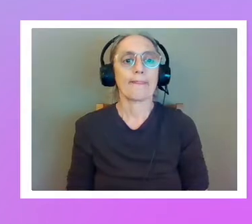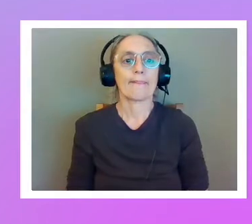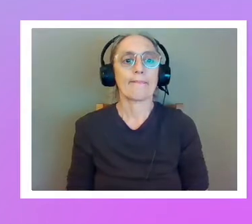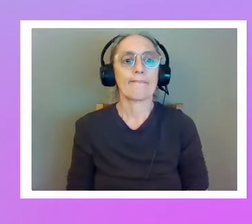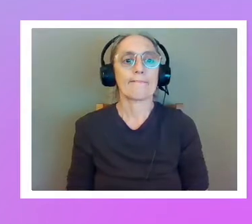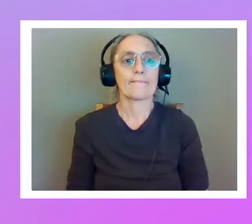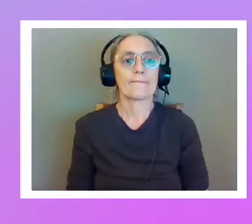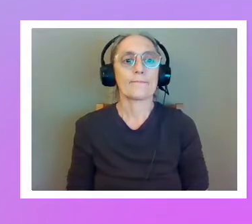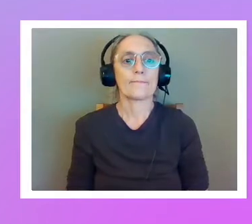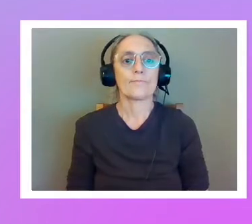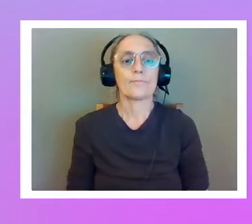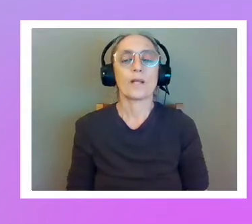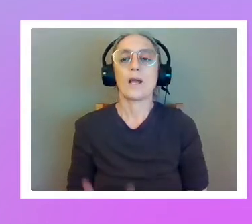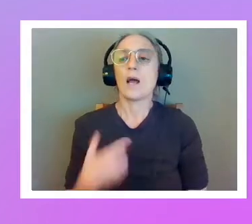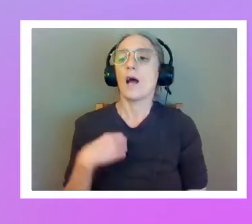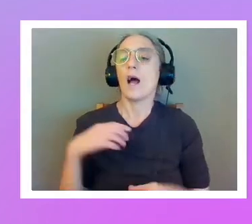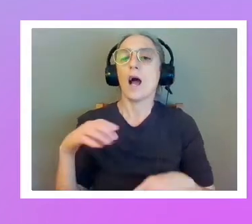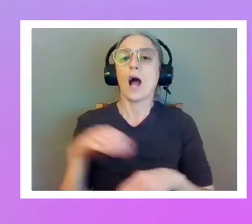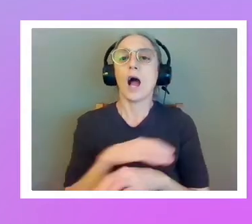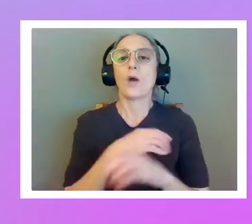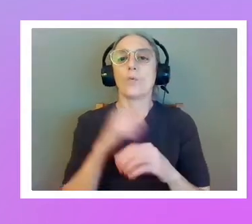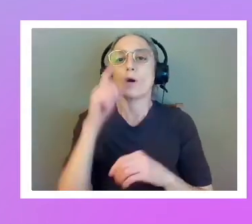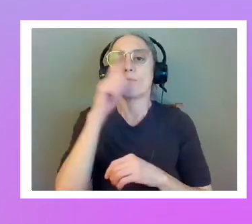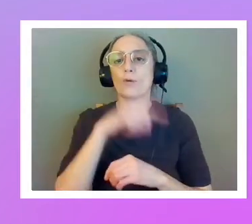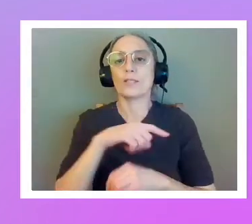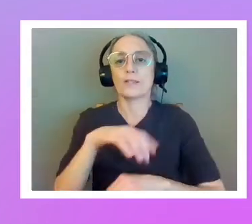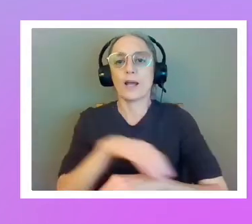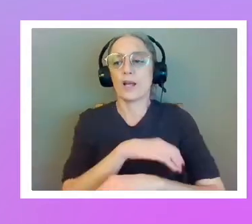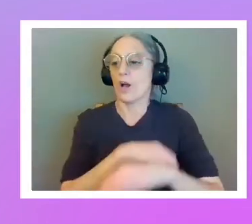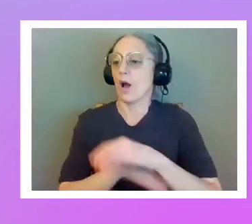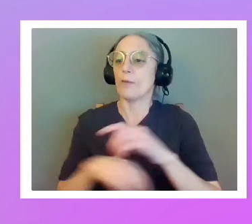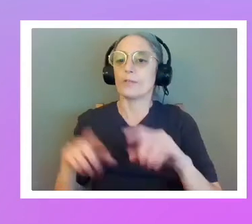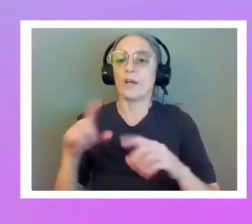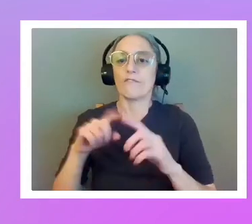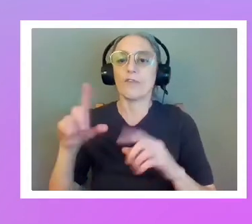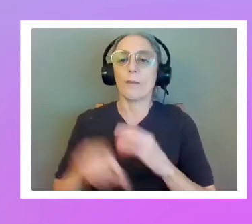I wore prosthetic arms from the time I was about five years old until well into high school.